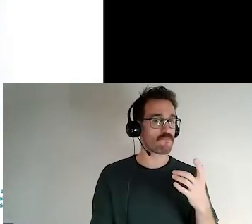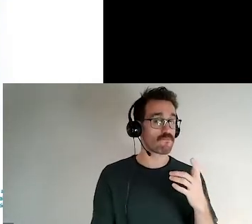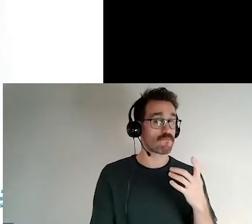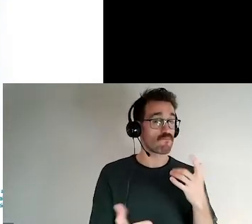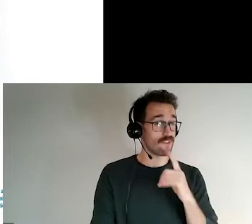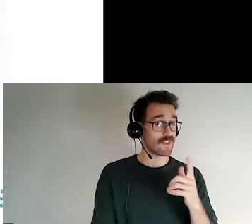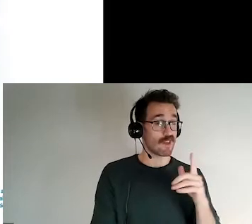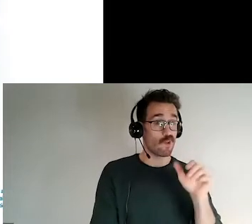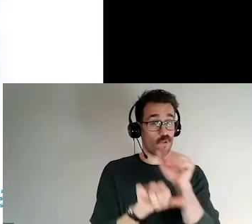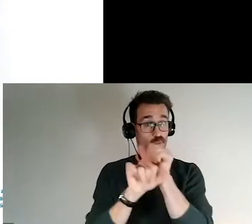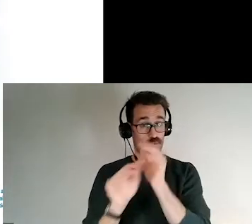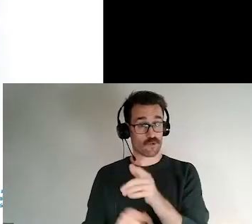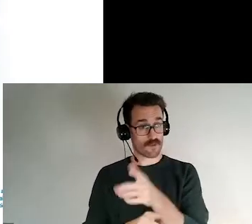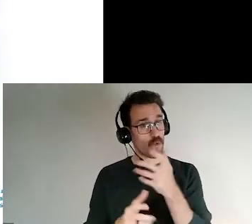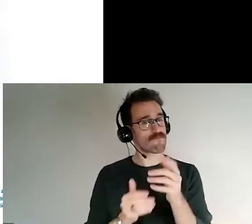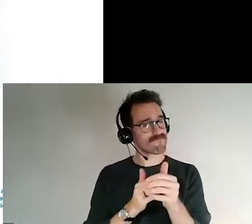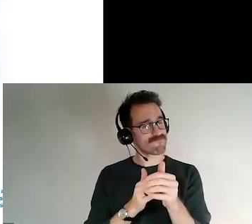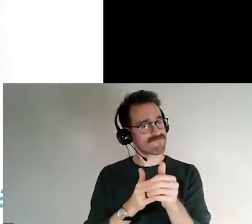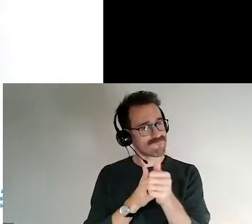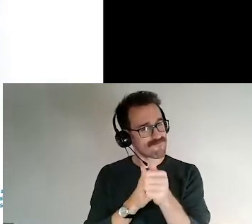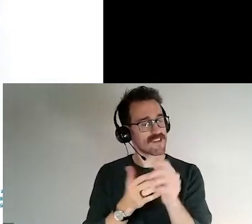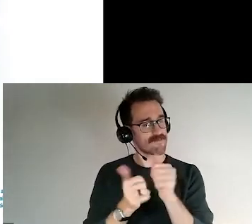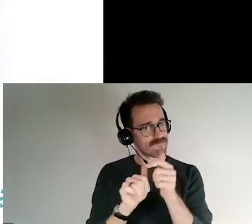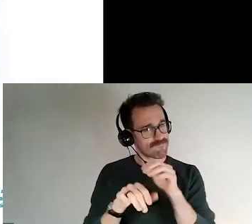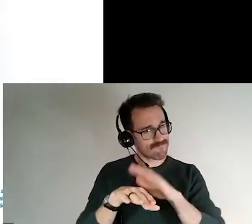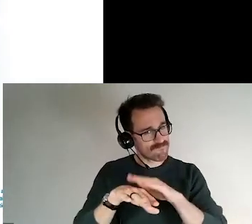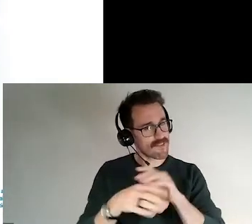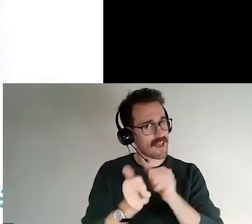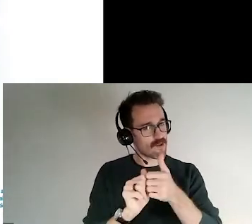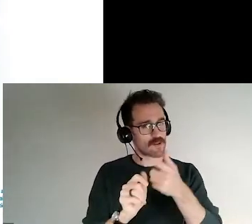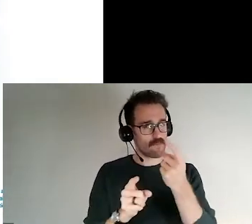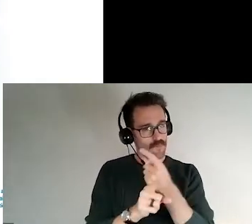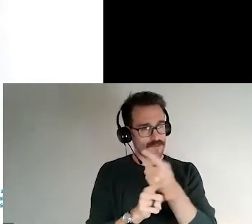to communicate at all what their options might be and what, when, and how to share information.